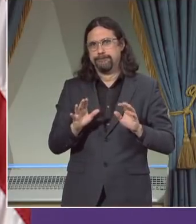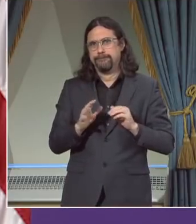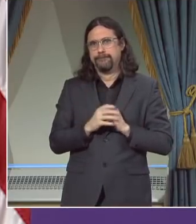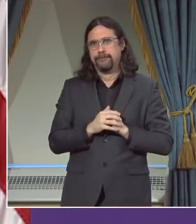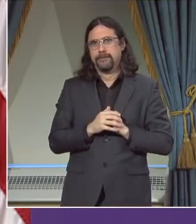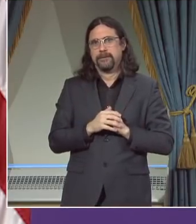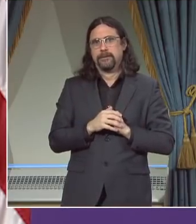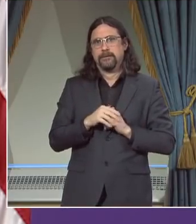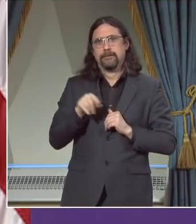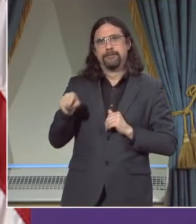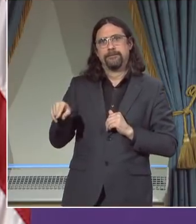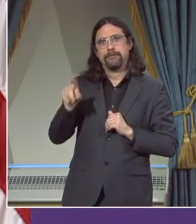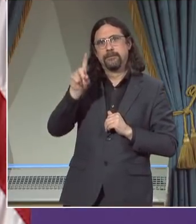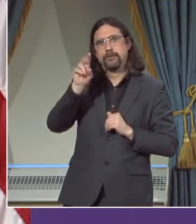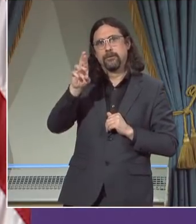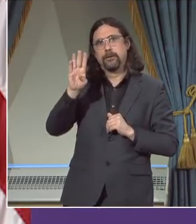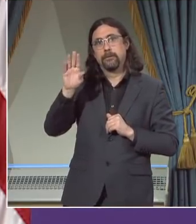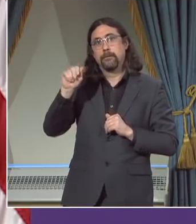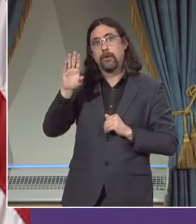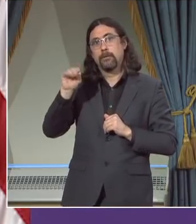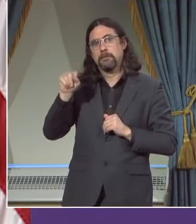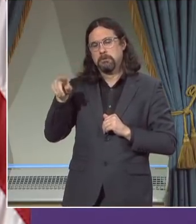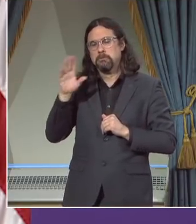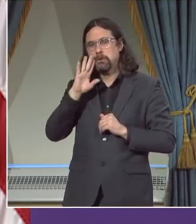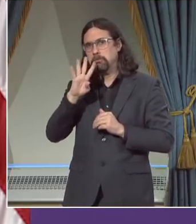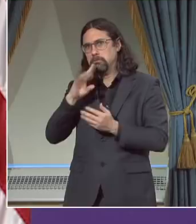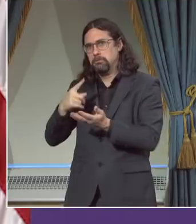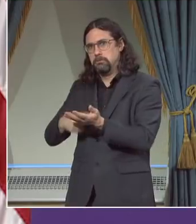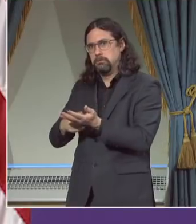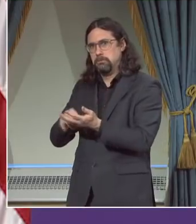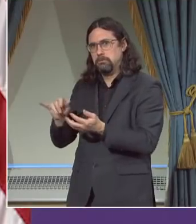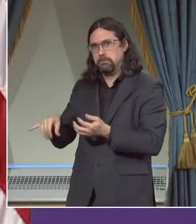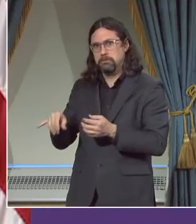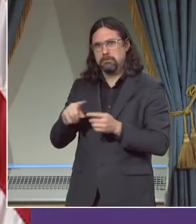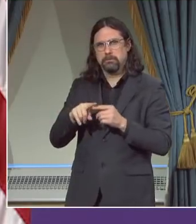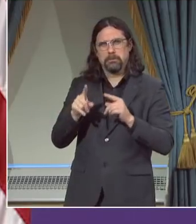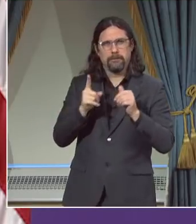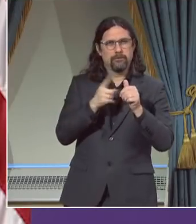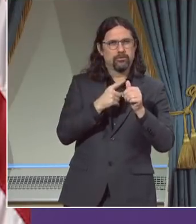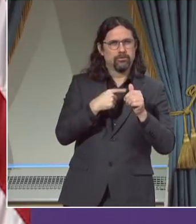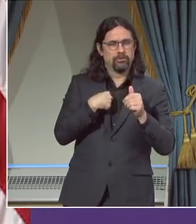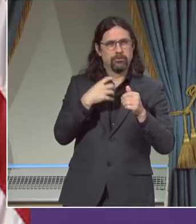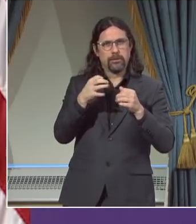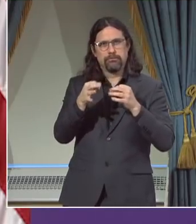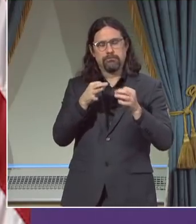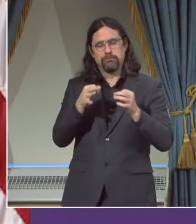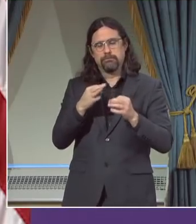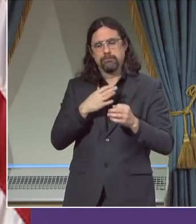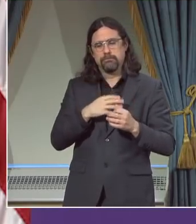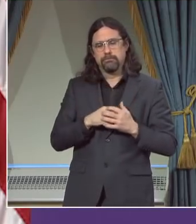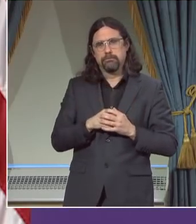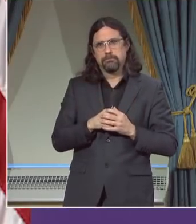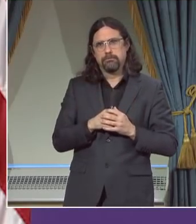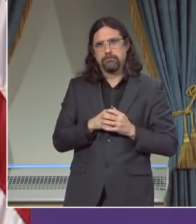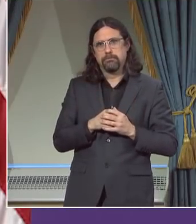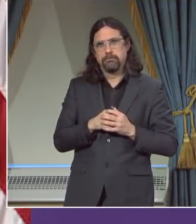SAFETY MEASURES IN PLACE AND THE CONCERNS IF ANY